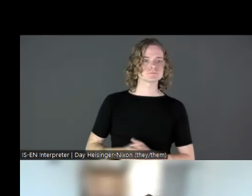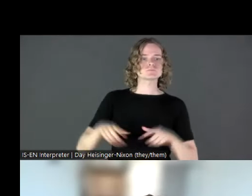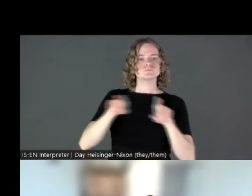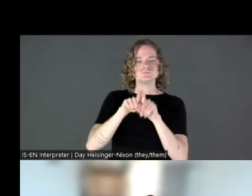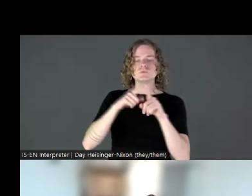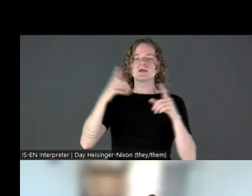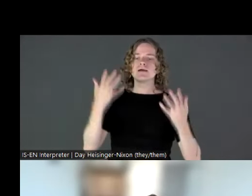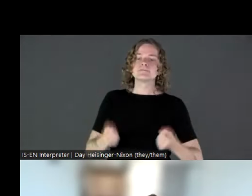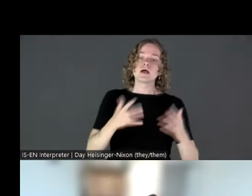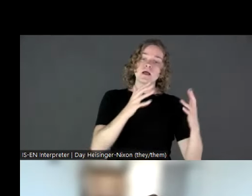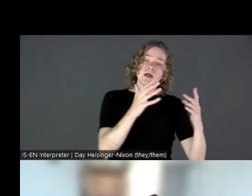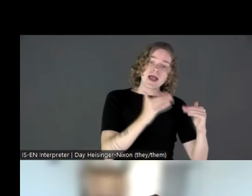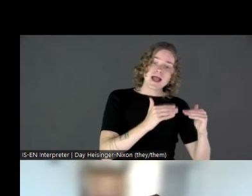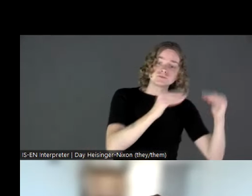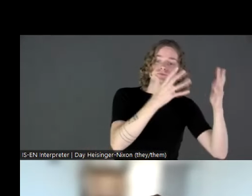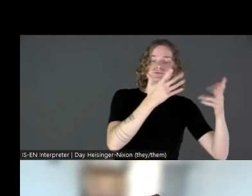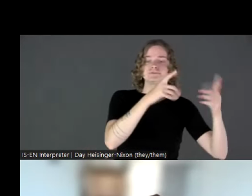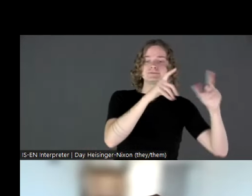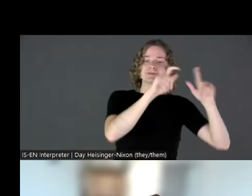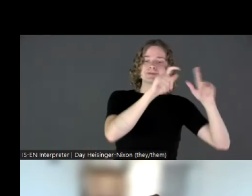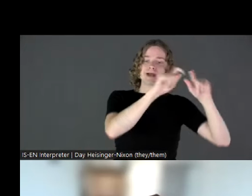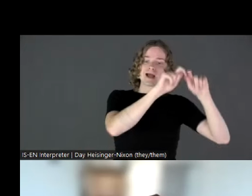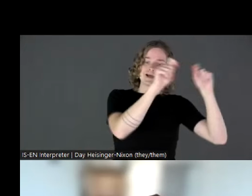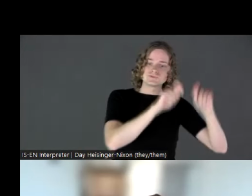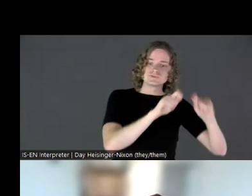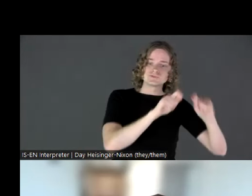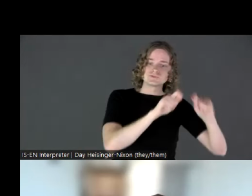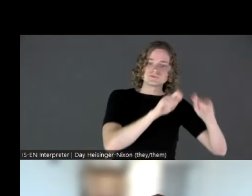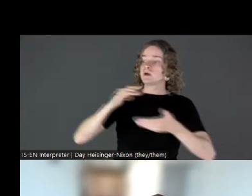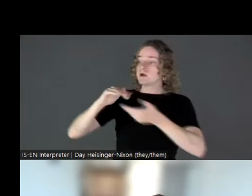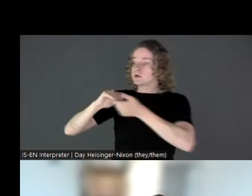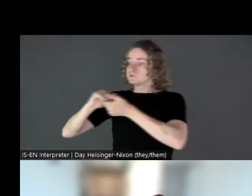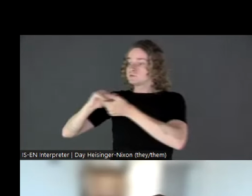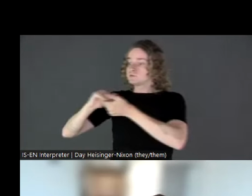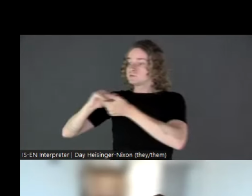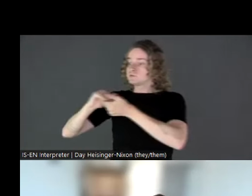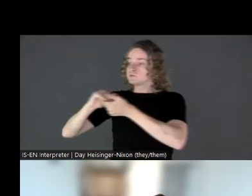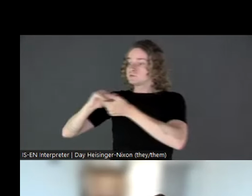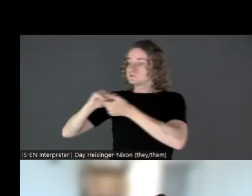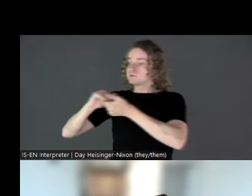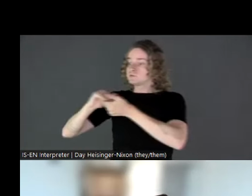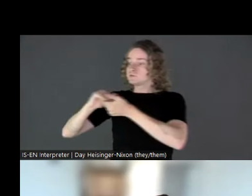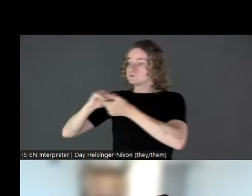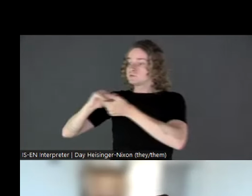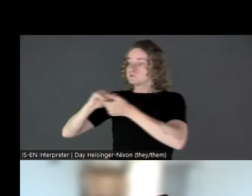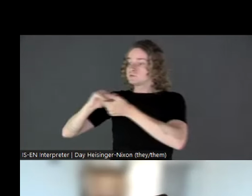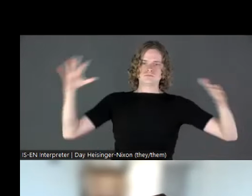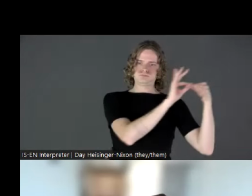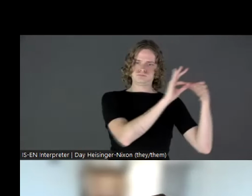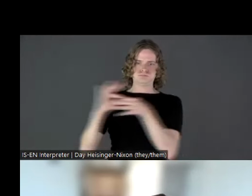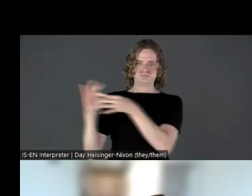So this sets out tips for setting up a disability focal point network. Or for